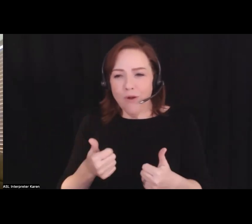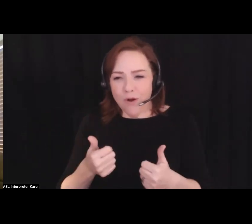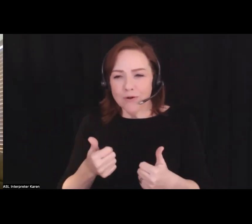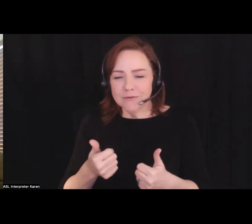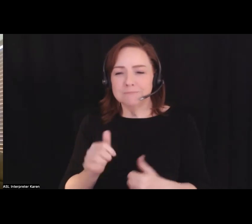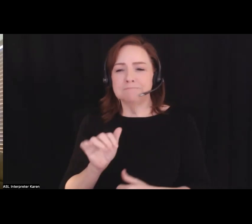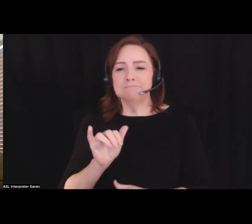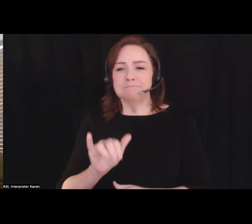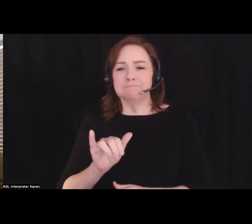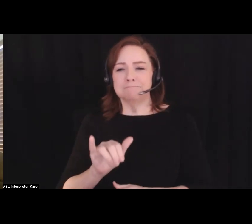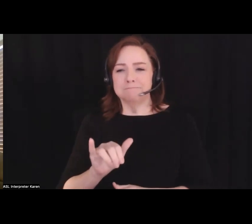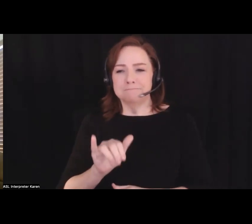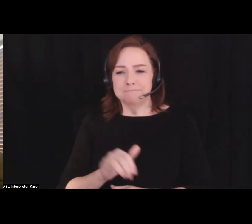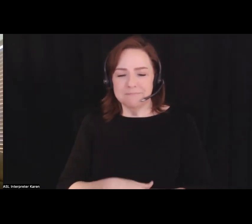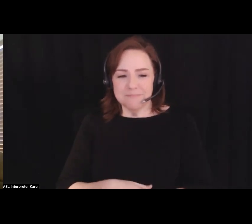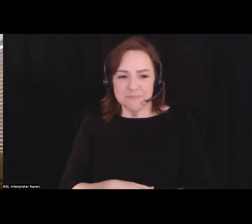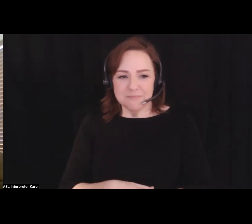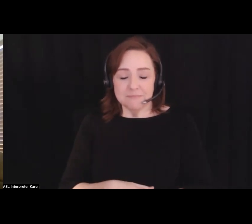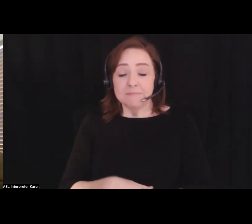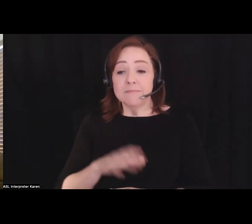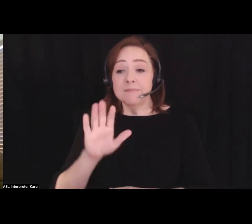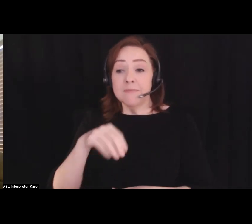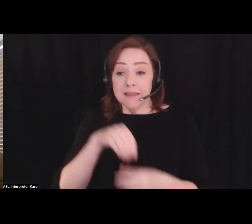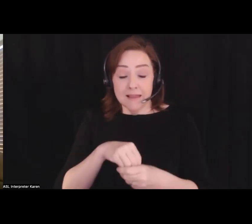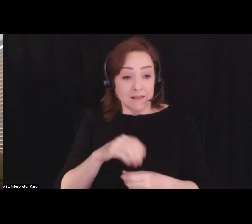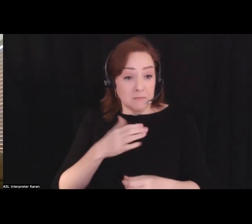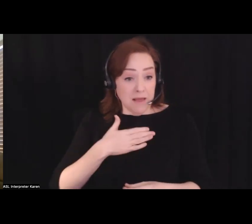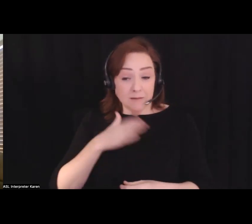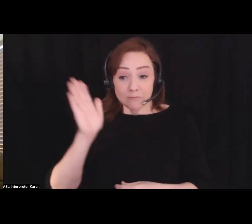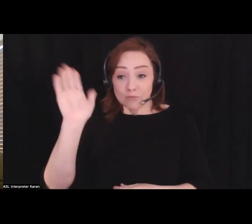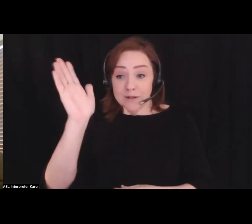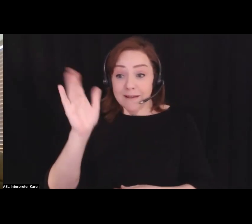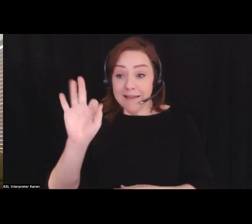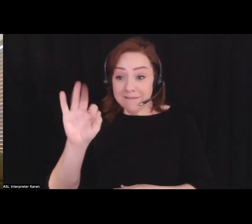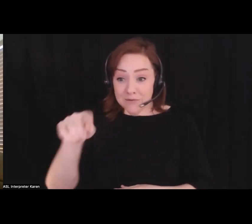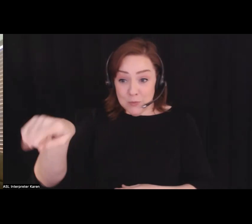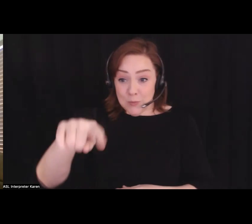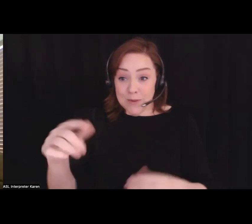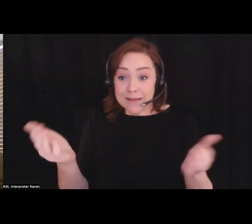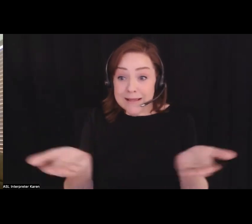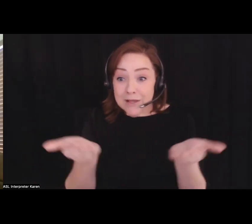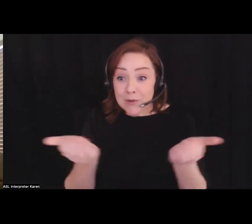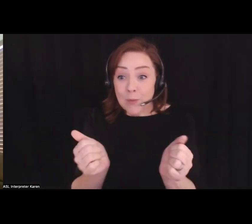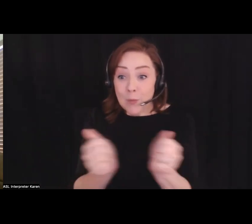in-person presentation what I would do is I would ask you how watching those videos impacted you